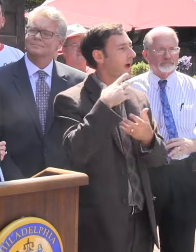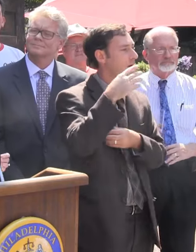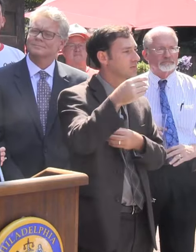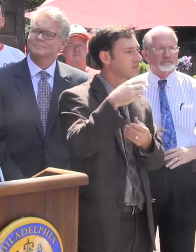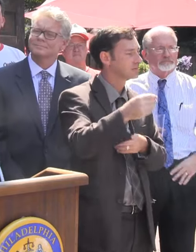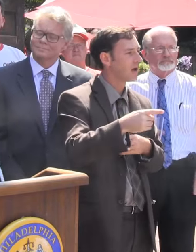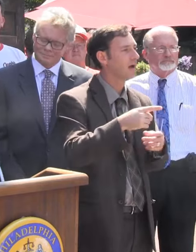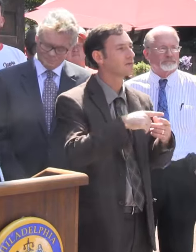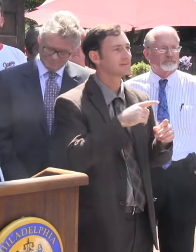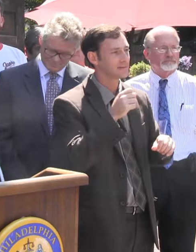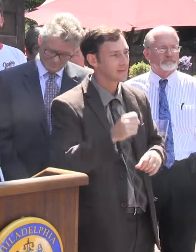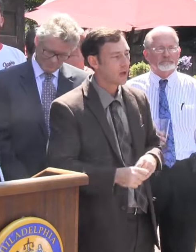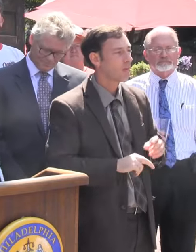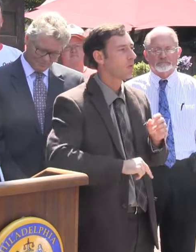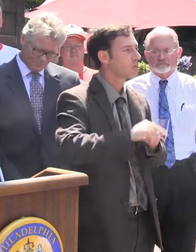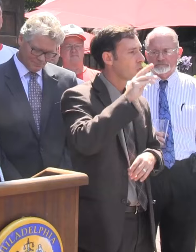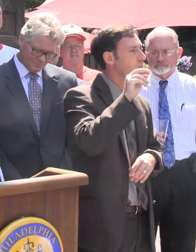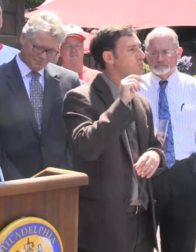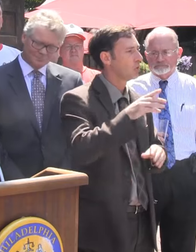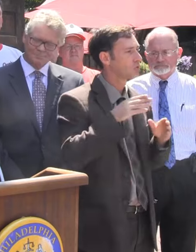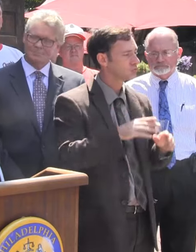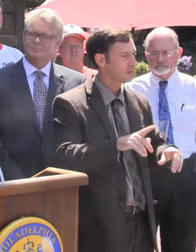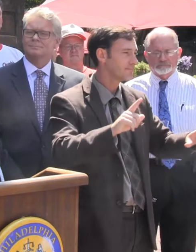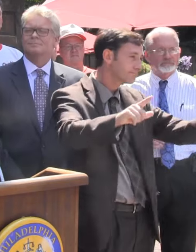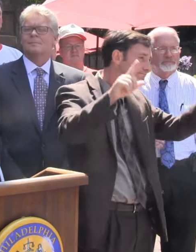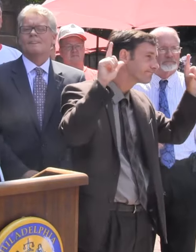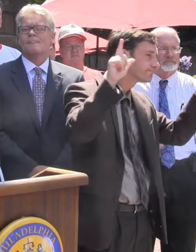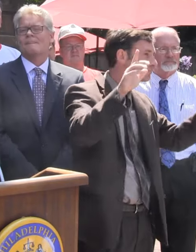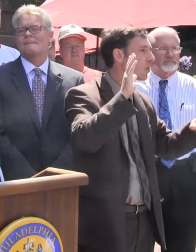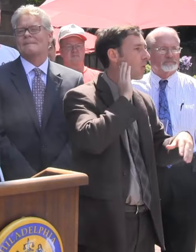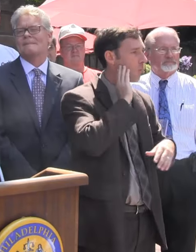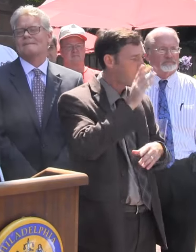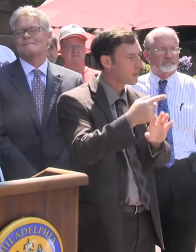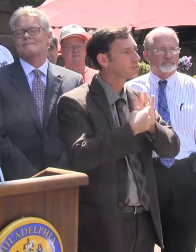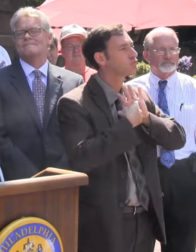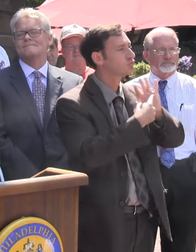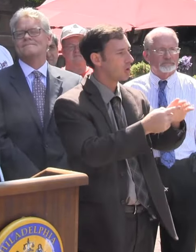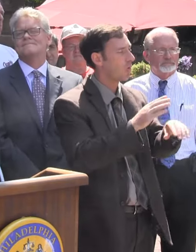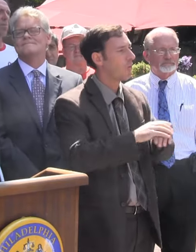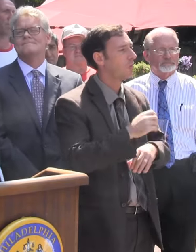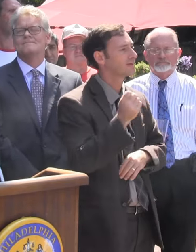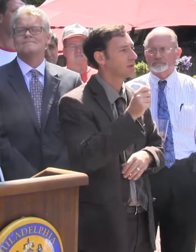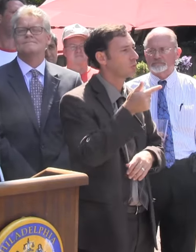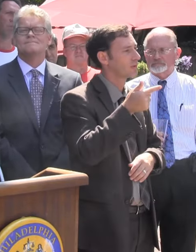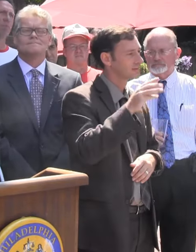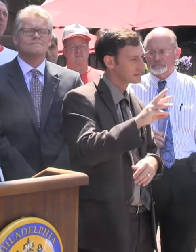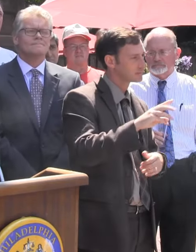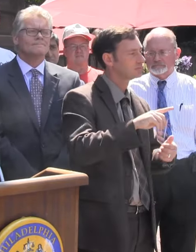North Broad streets, Jumbotrons will begin programming on Saturday the 26th at 6:00 a.m.